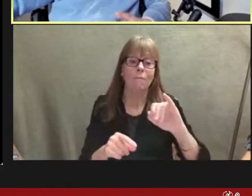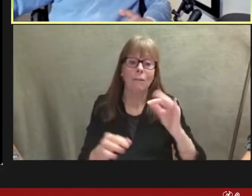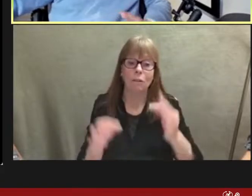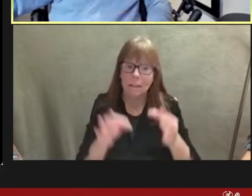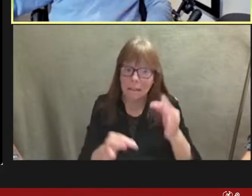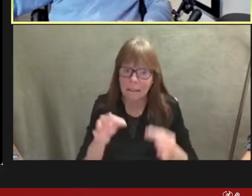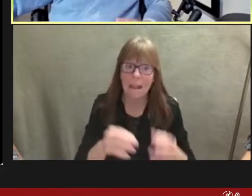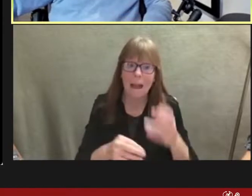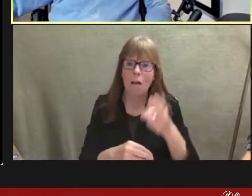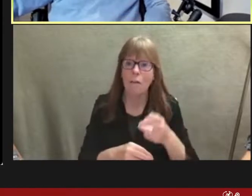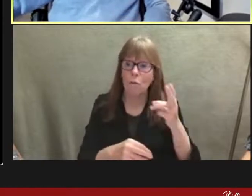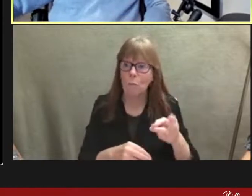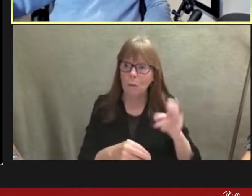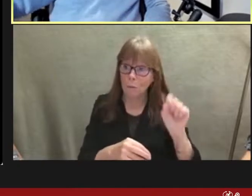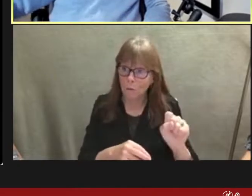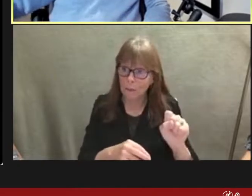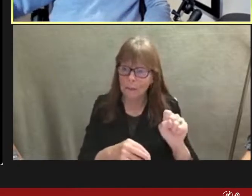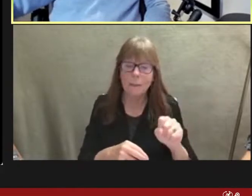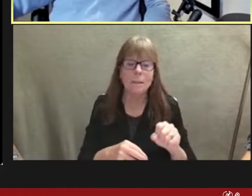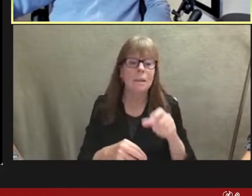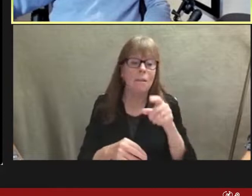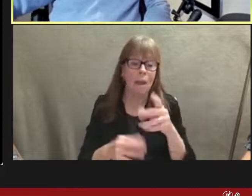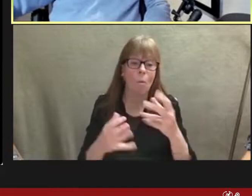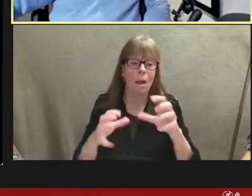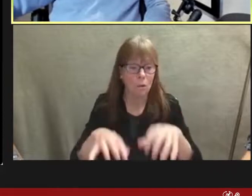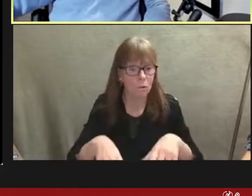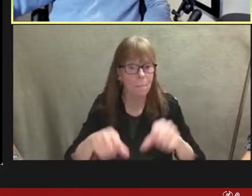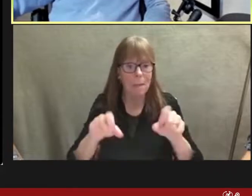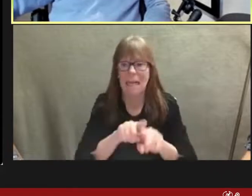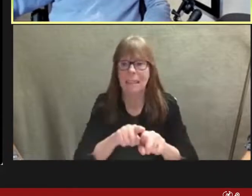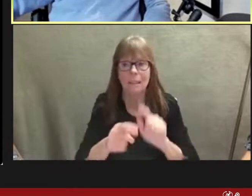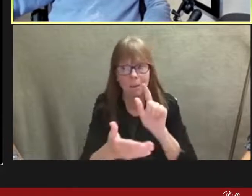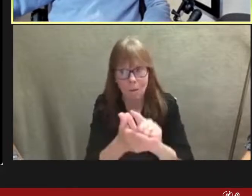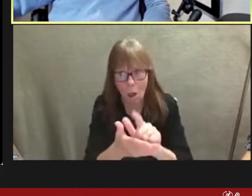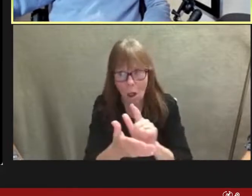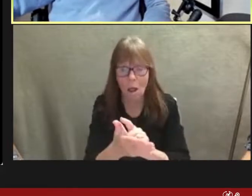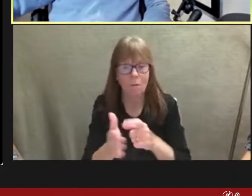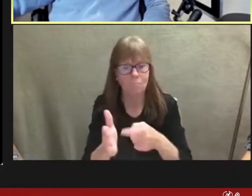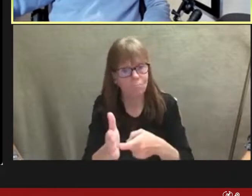Office of Civil Rights to adopt, as binding regulations, the use of accessible medical